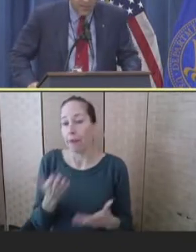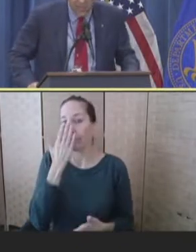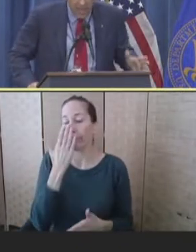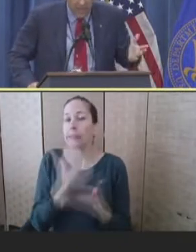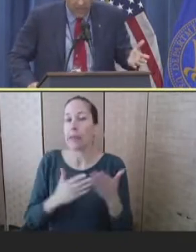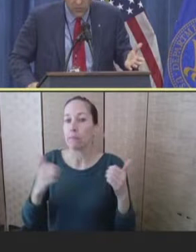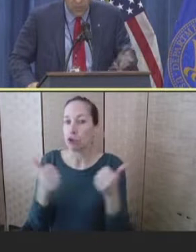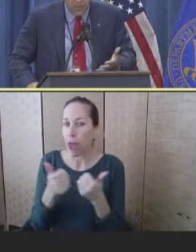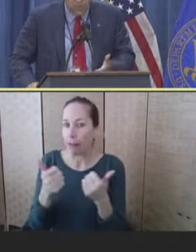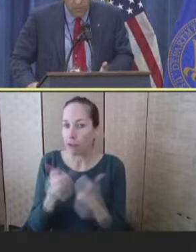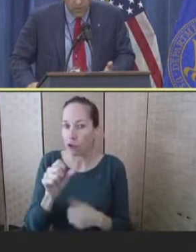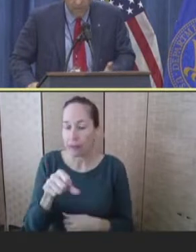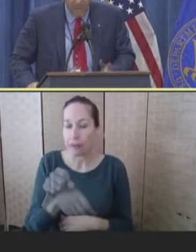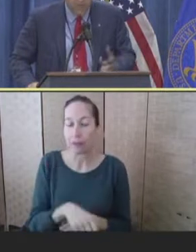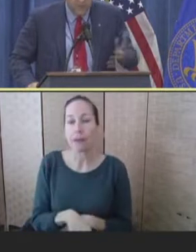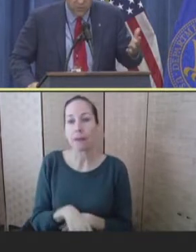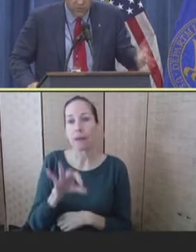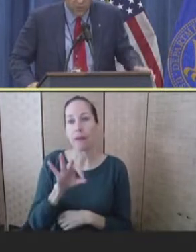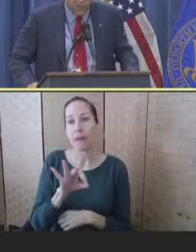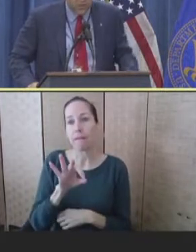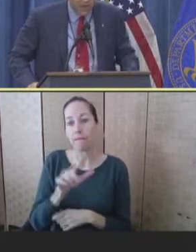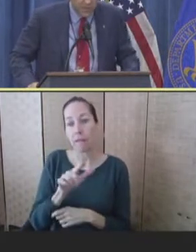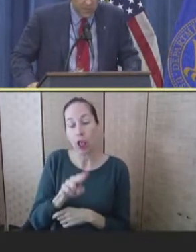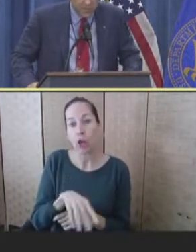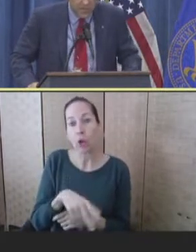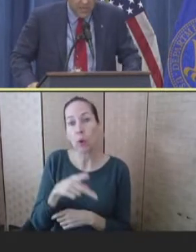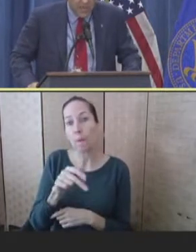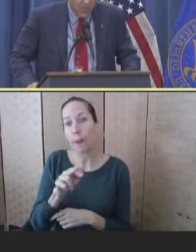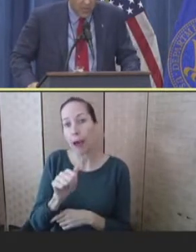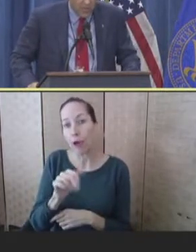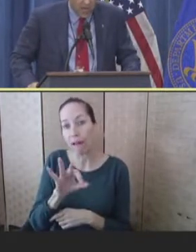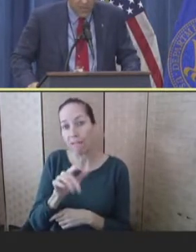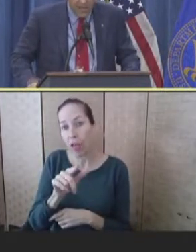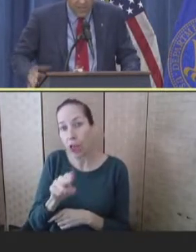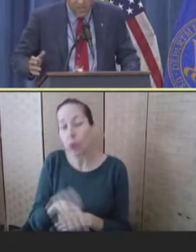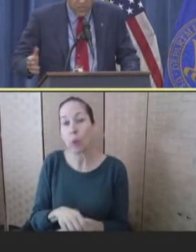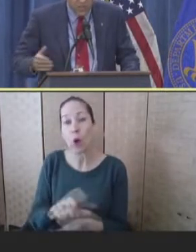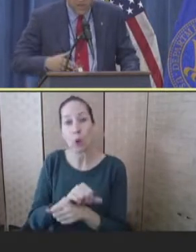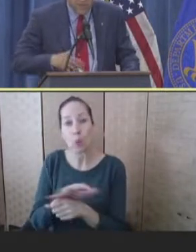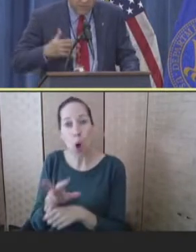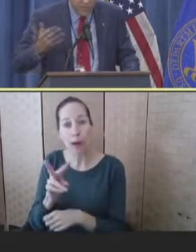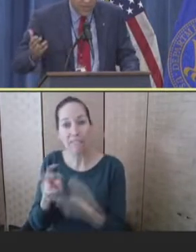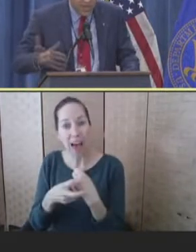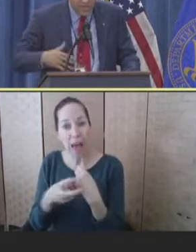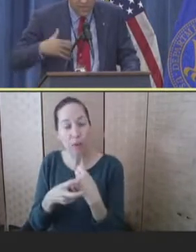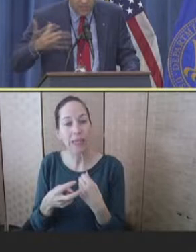Viruses like flu, paraflu, coronaviruses where you not only have the issue of mutation and